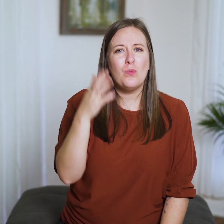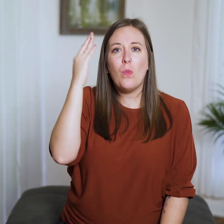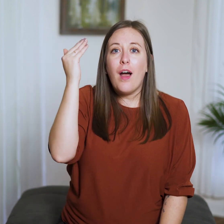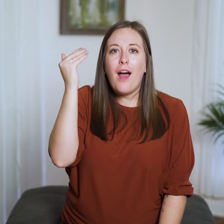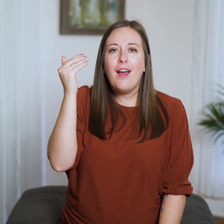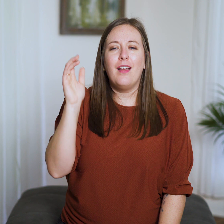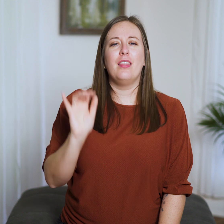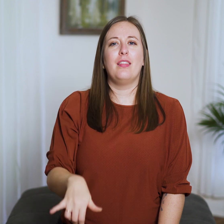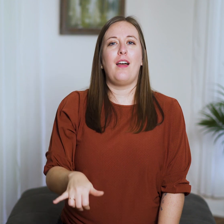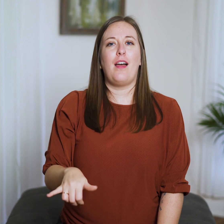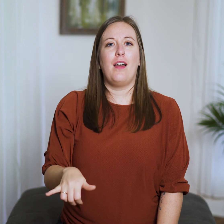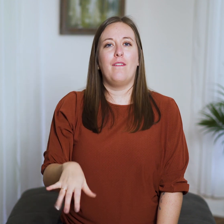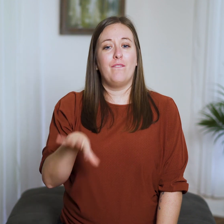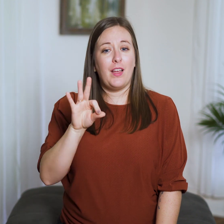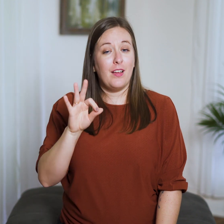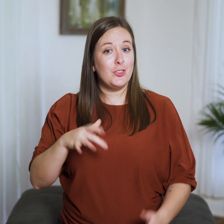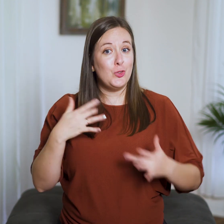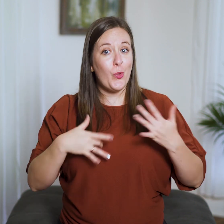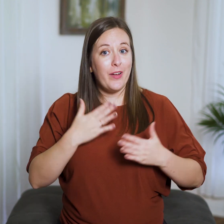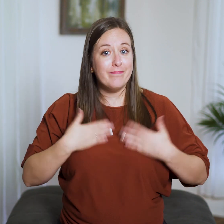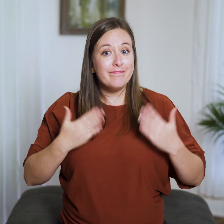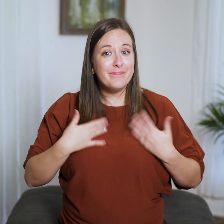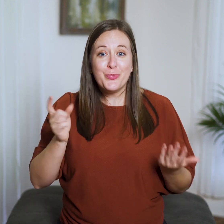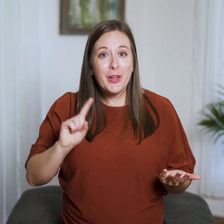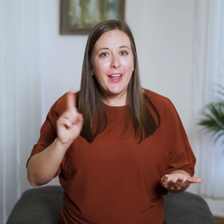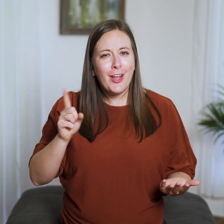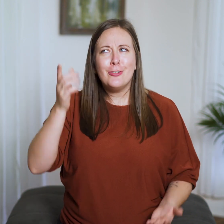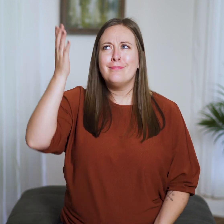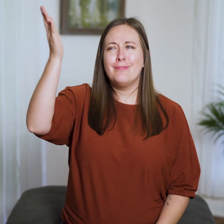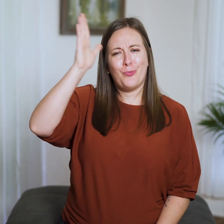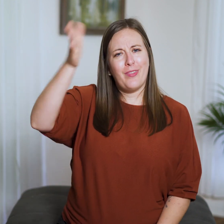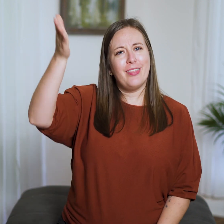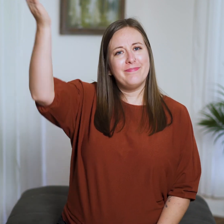because He is where the joy is!